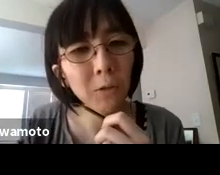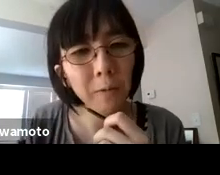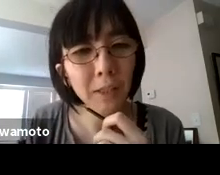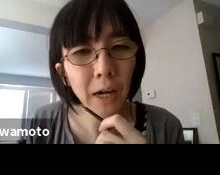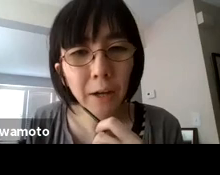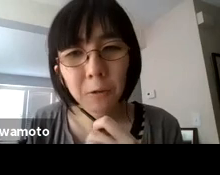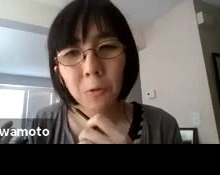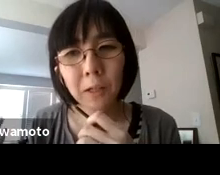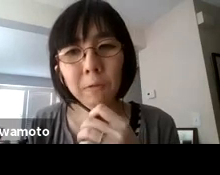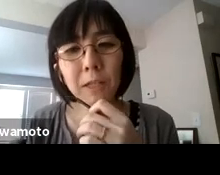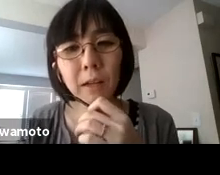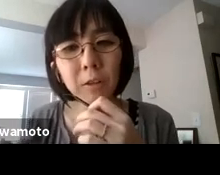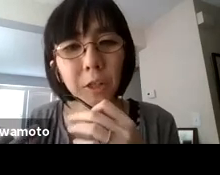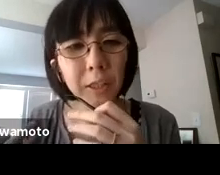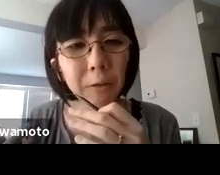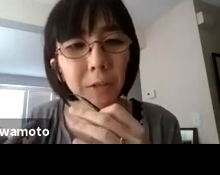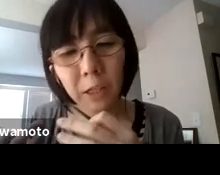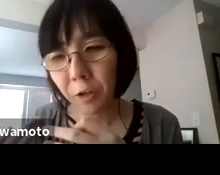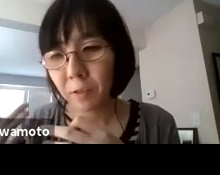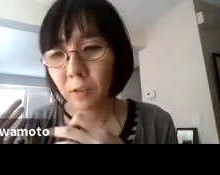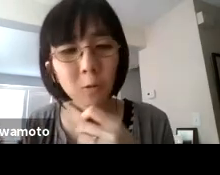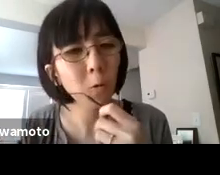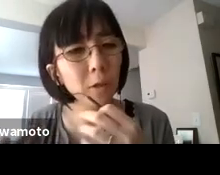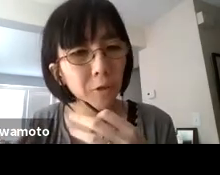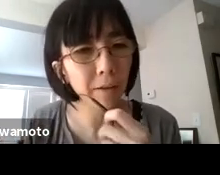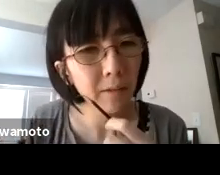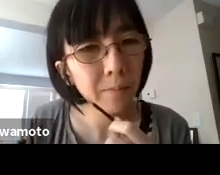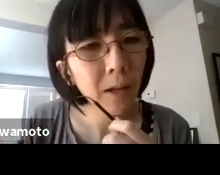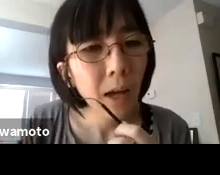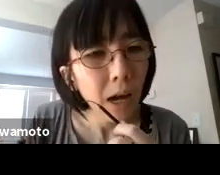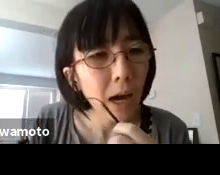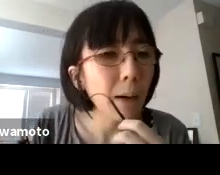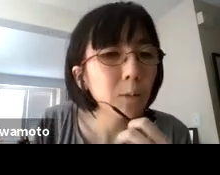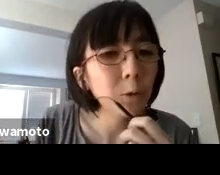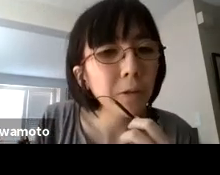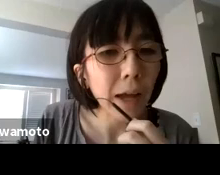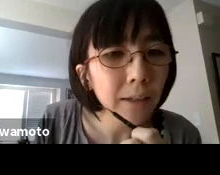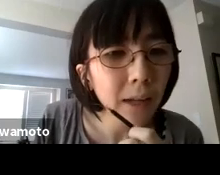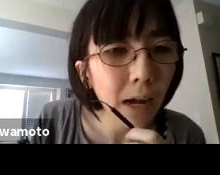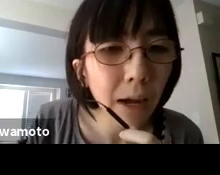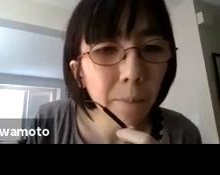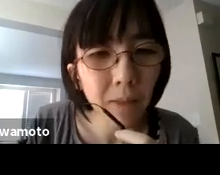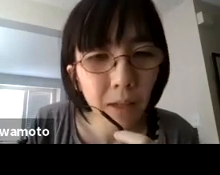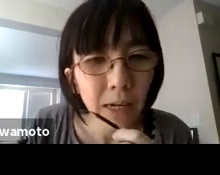We need to observe the child so that we can learn the child's interest or strength to do that.